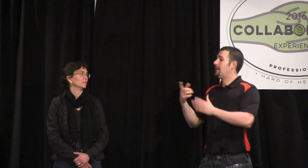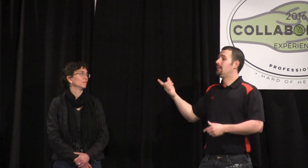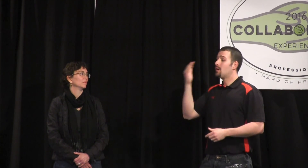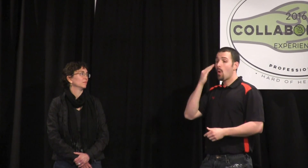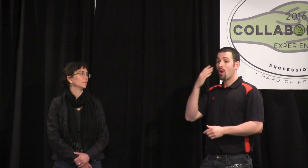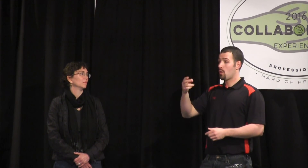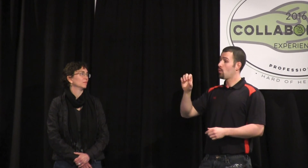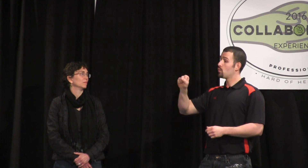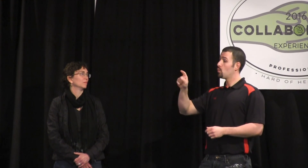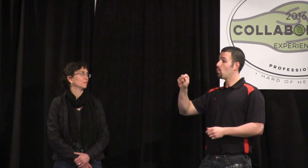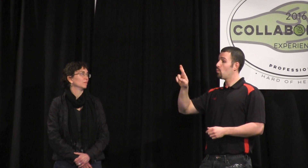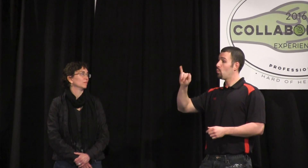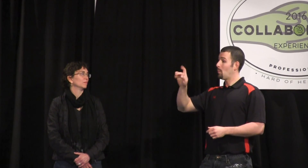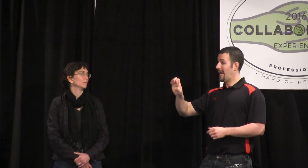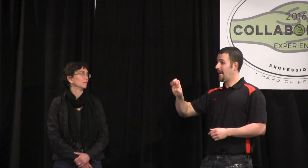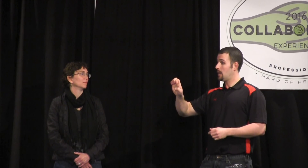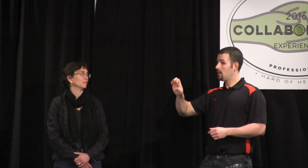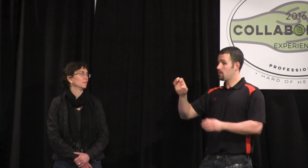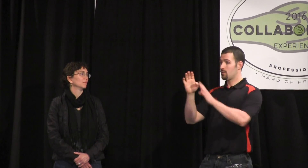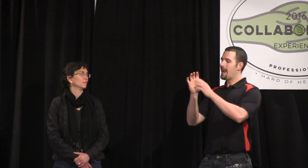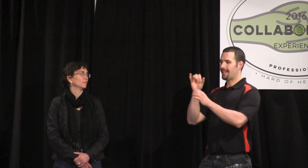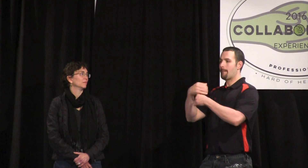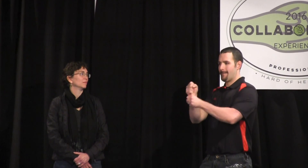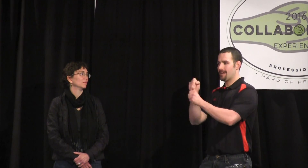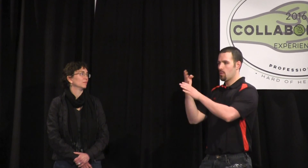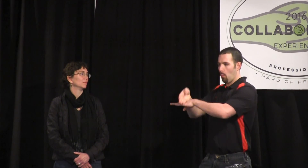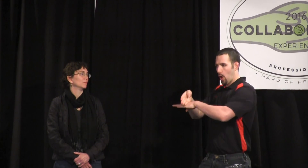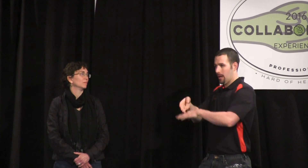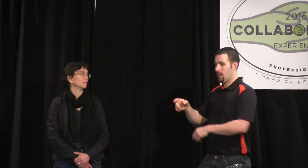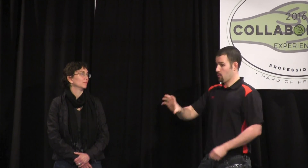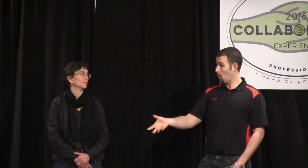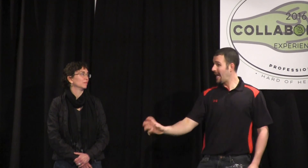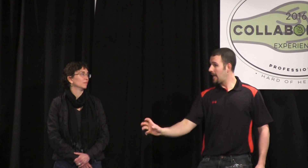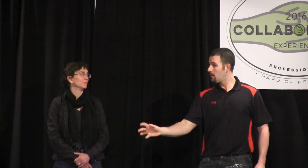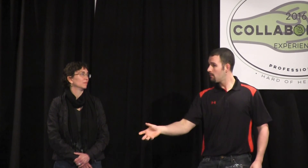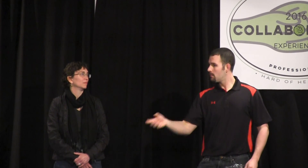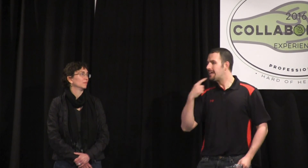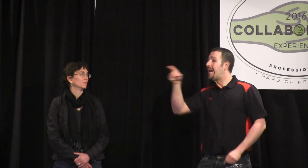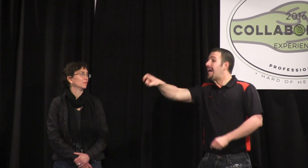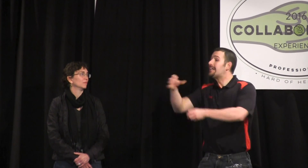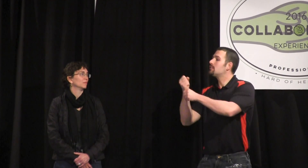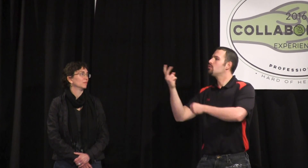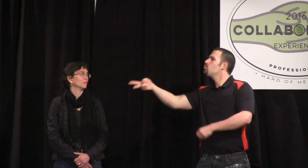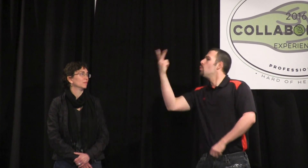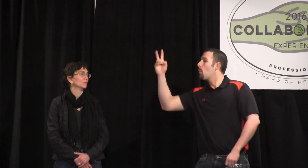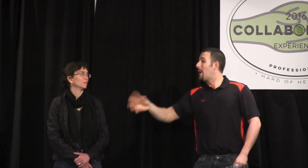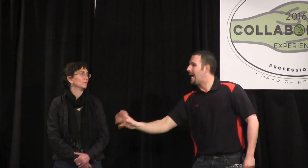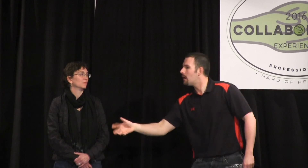Like, for example, like with work, we use a specific sign for --